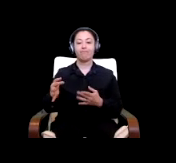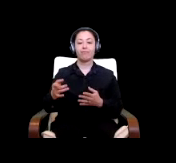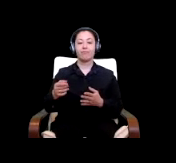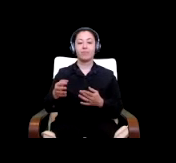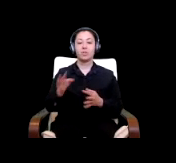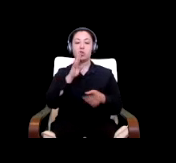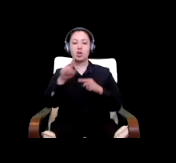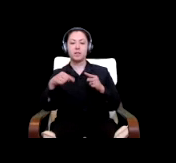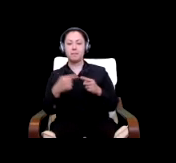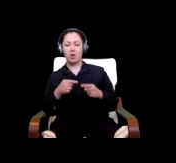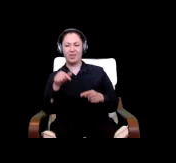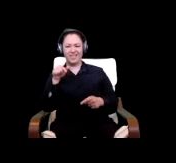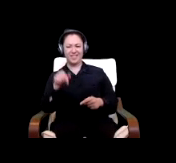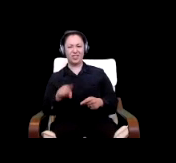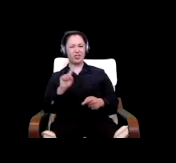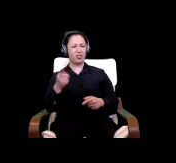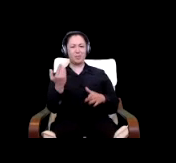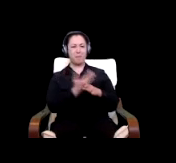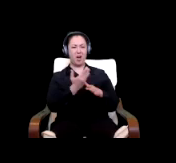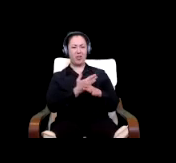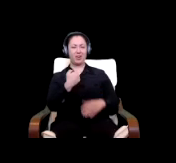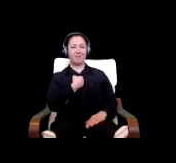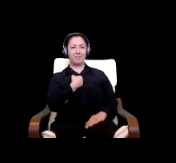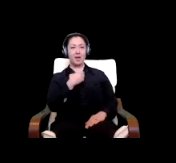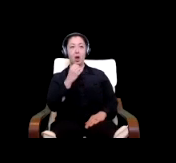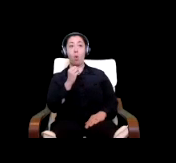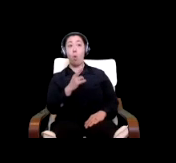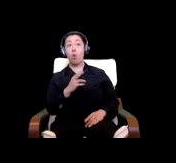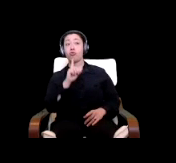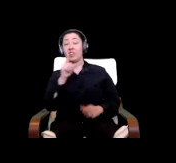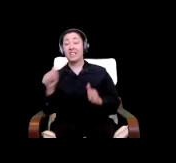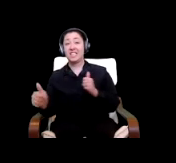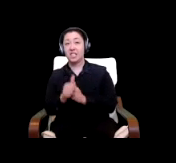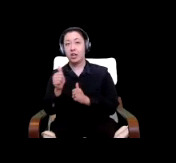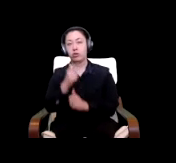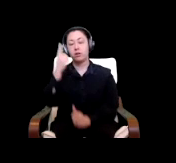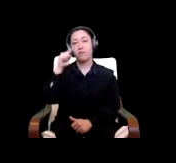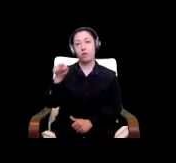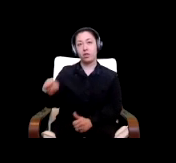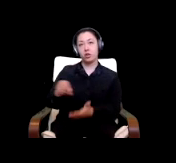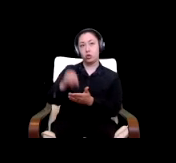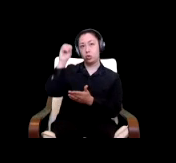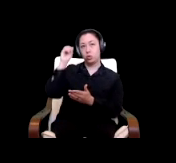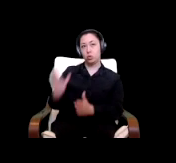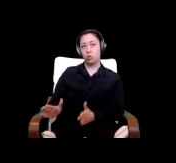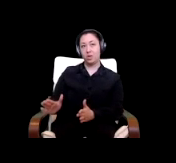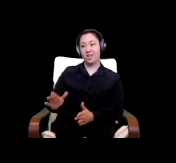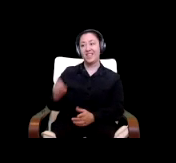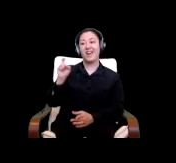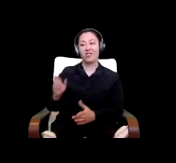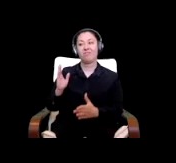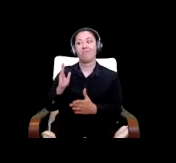to me or is it dangerous to the student that we need to intervene upon. If it is more annoying